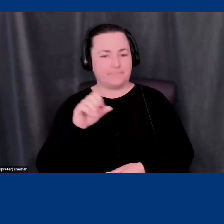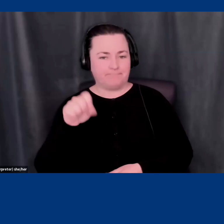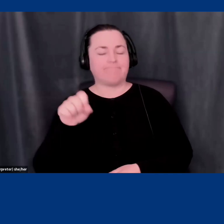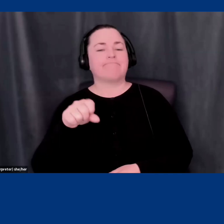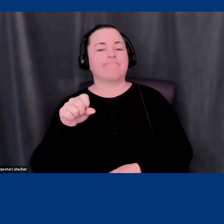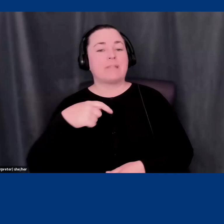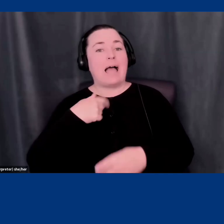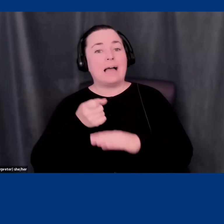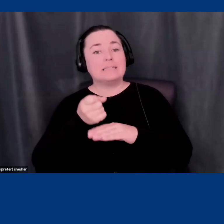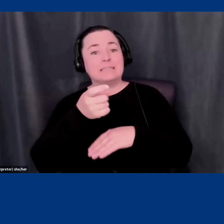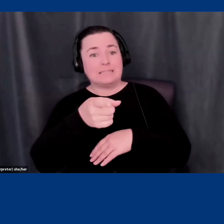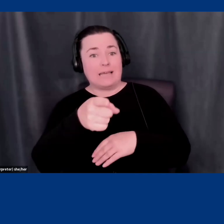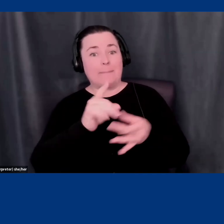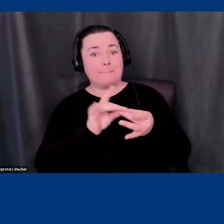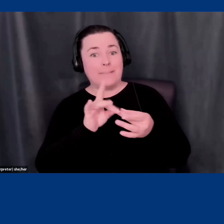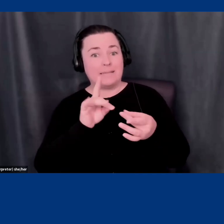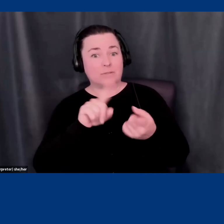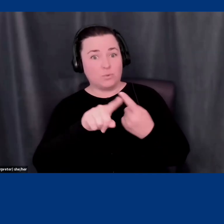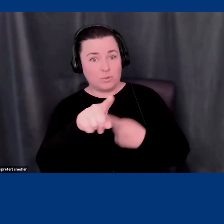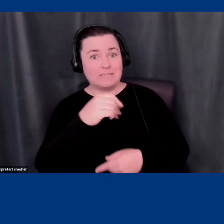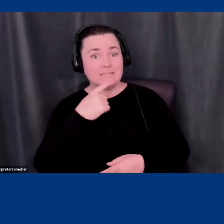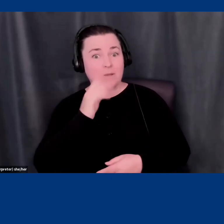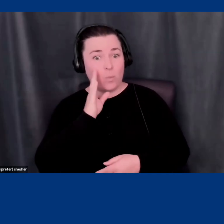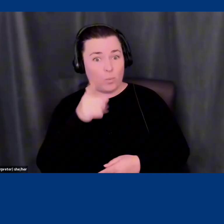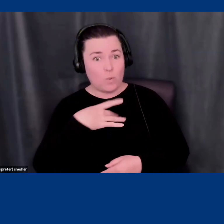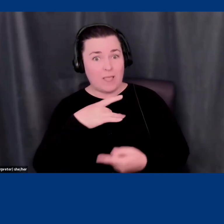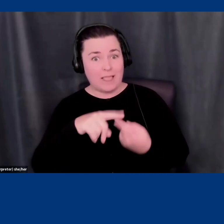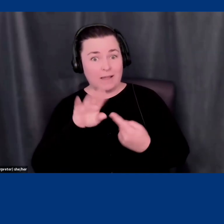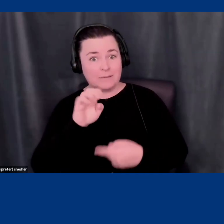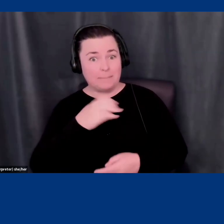be my doula" and she said "yes". And I said "Well,l I am